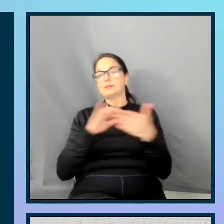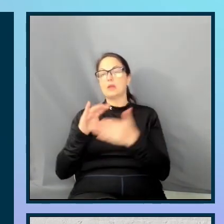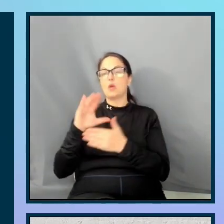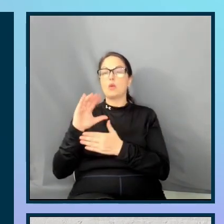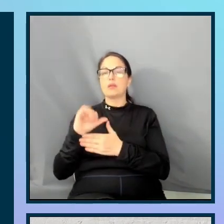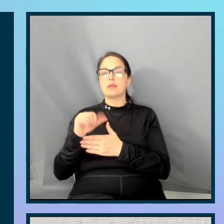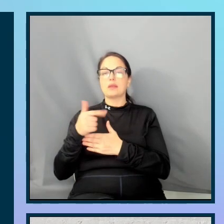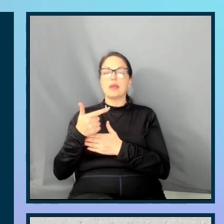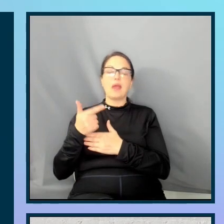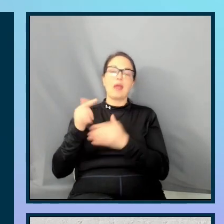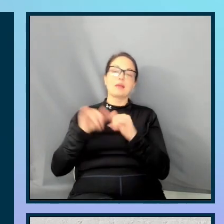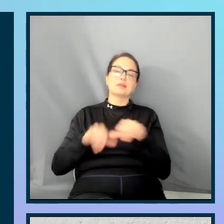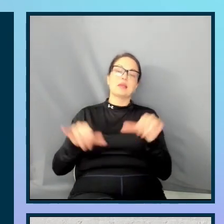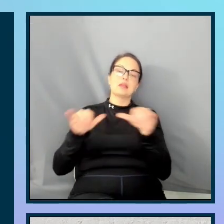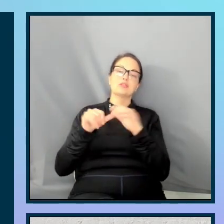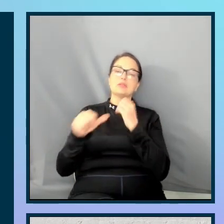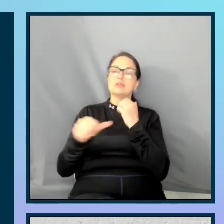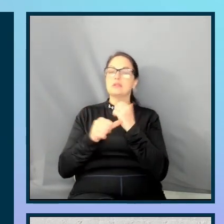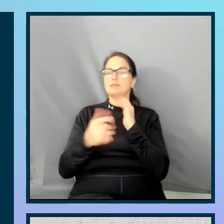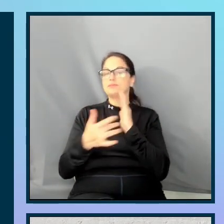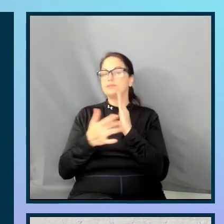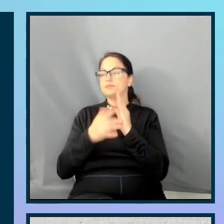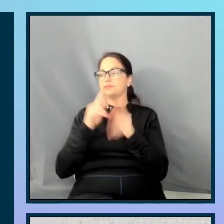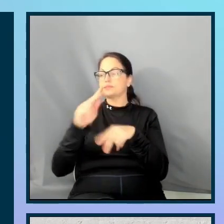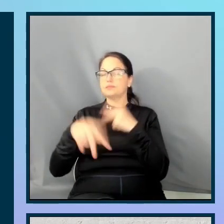assistive technologies and types of disabilities.